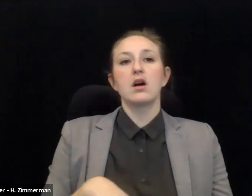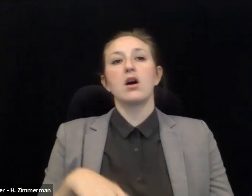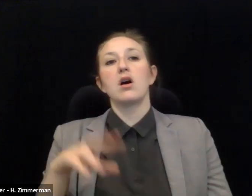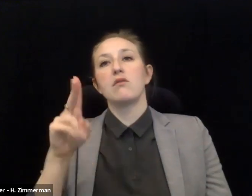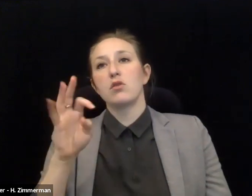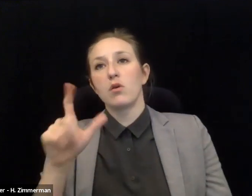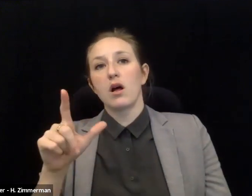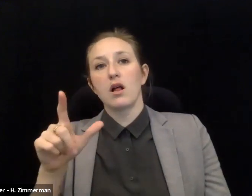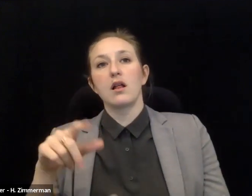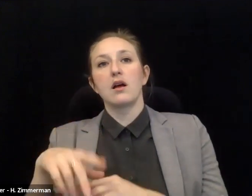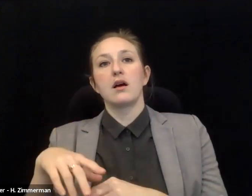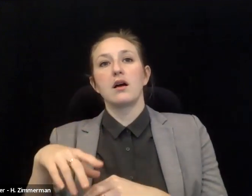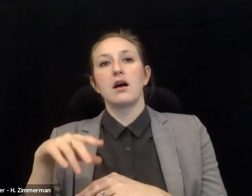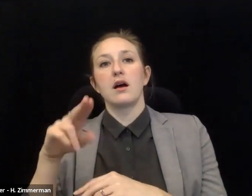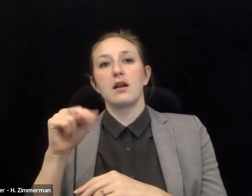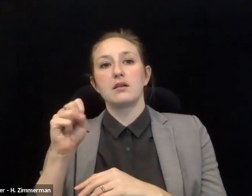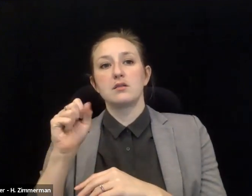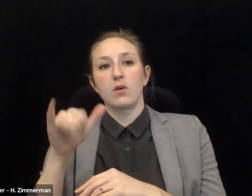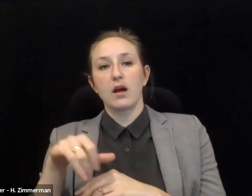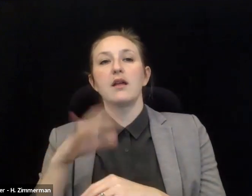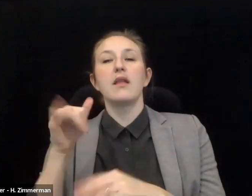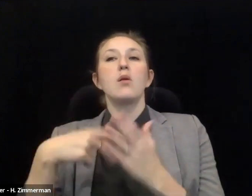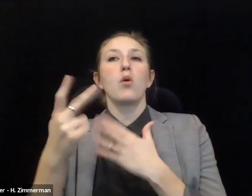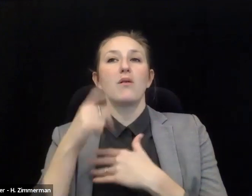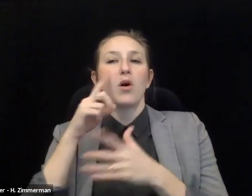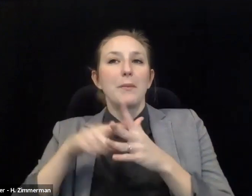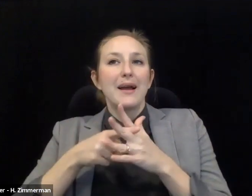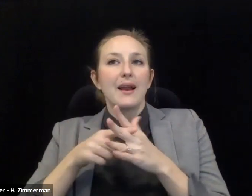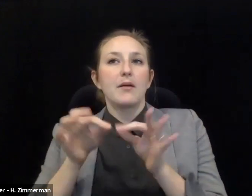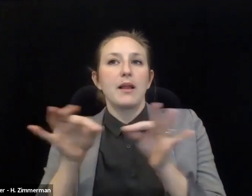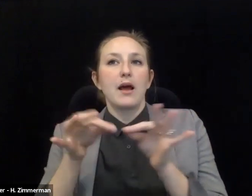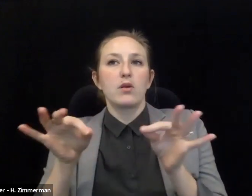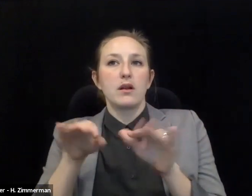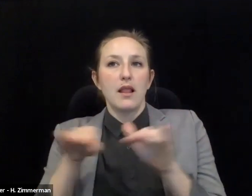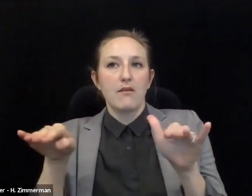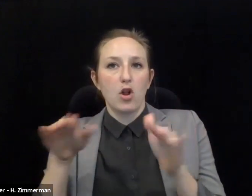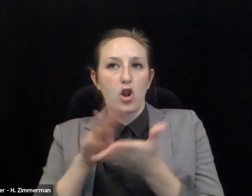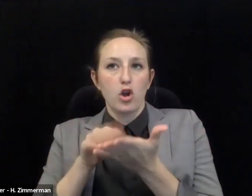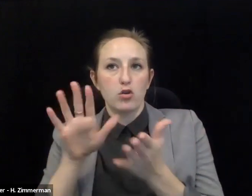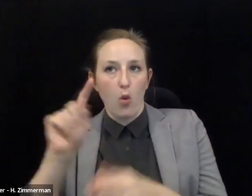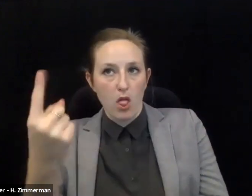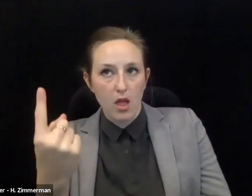as a program for beginning language level learns only, where work with a regular NSLI-Y